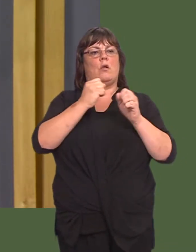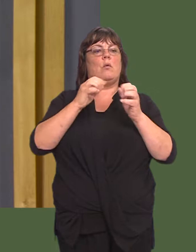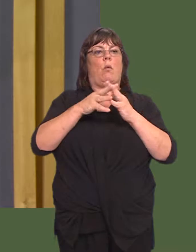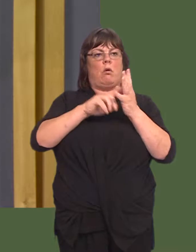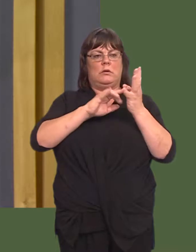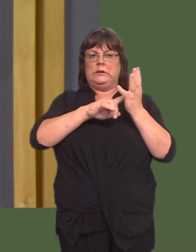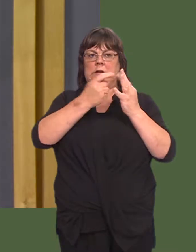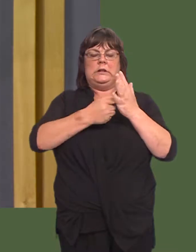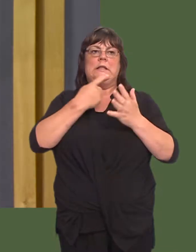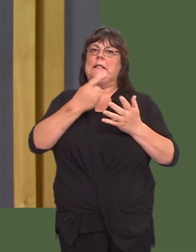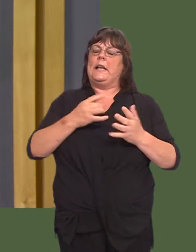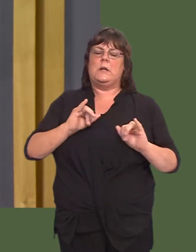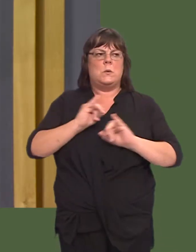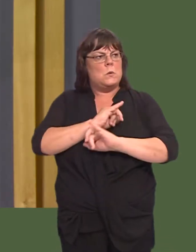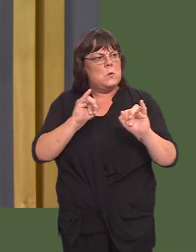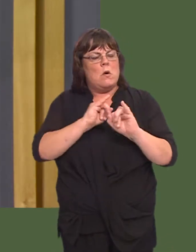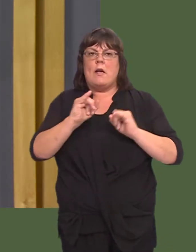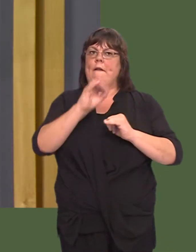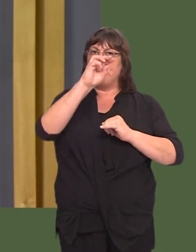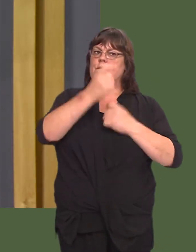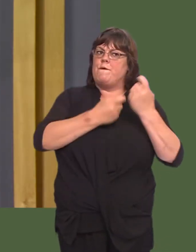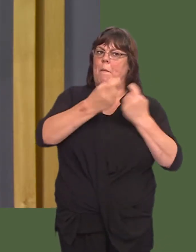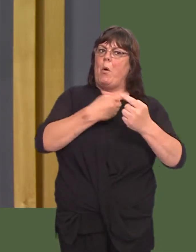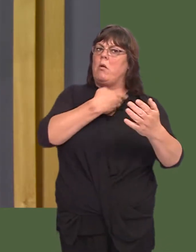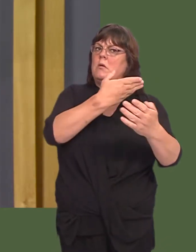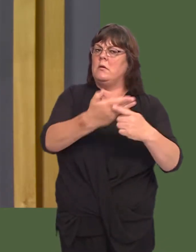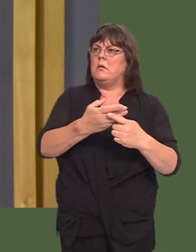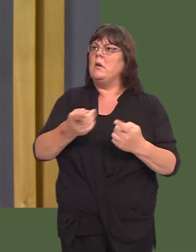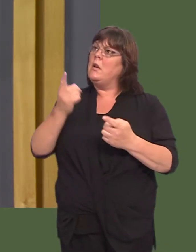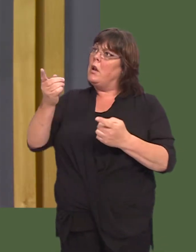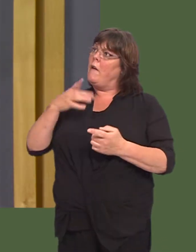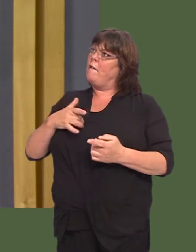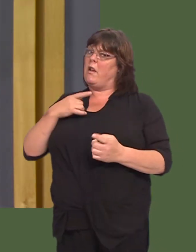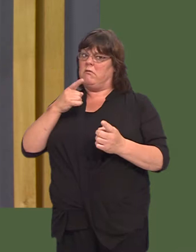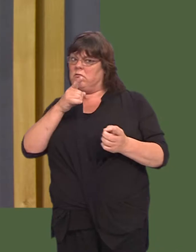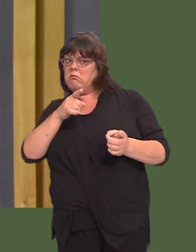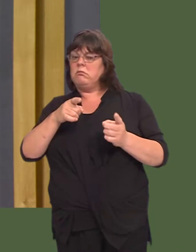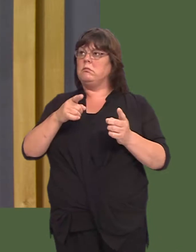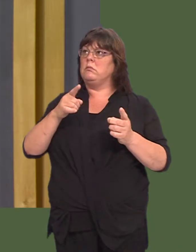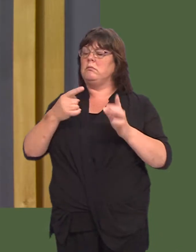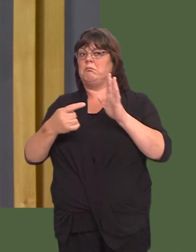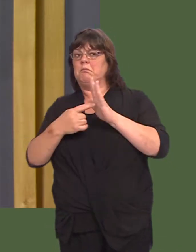First Minister, in north Wales, there are several accusations of an historical nature that it is felt must be investigated.